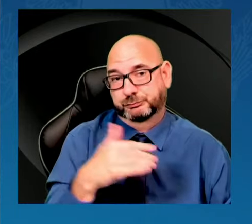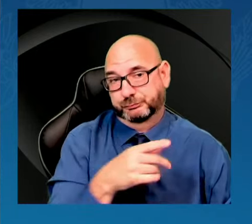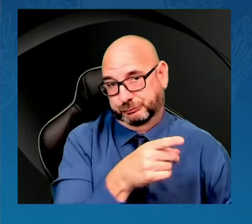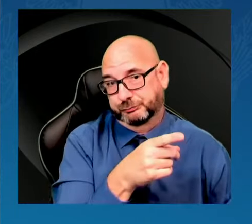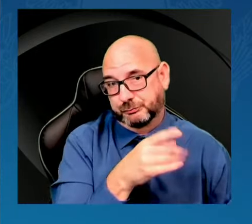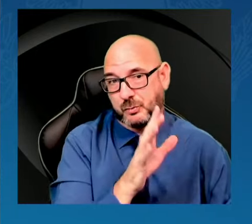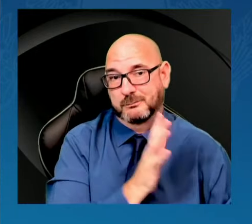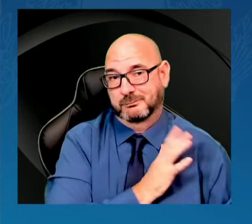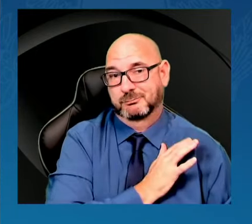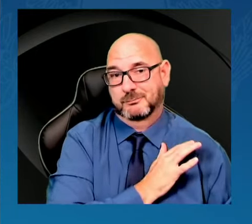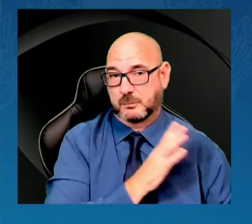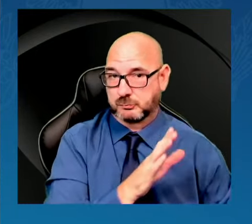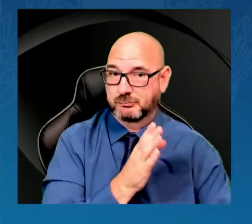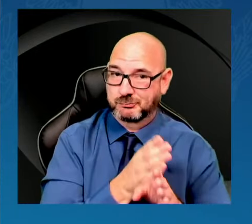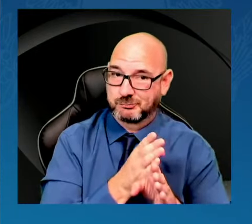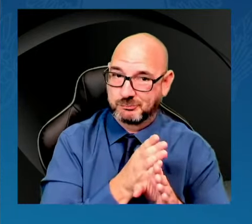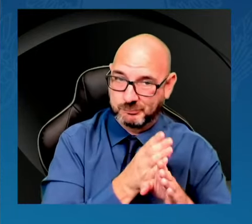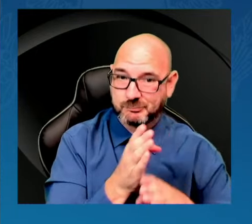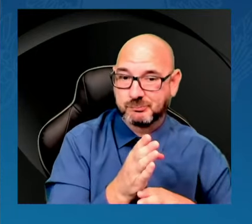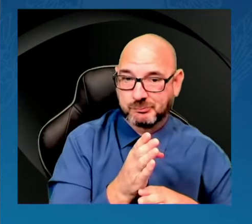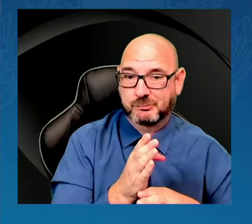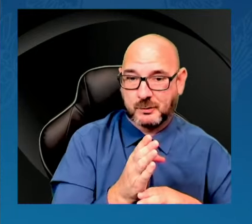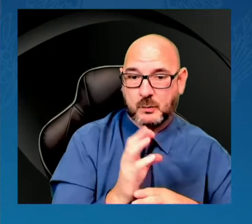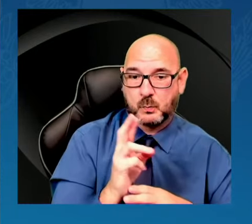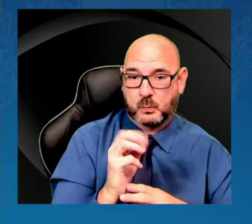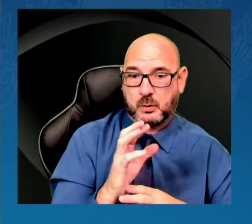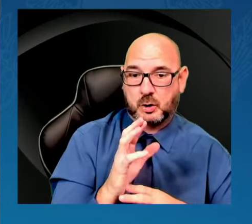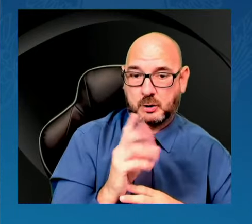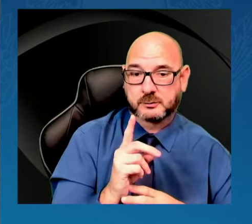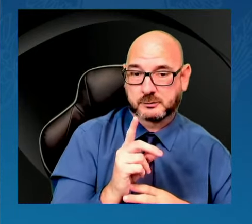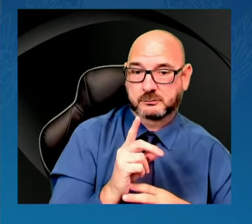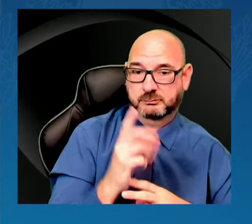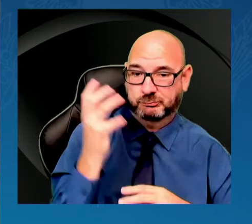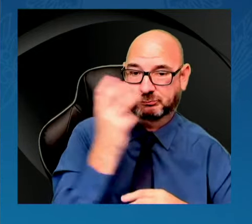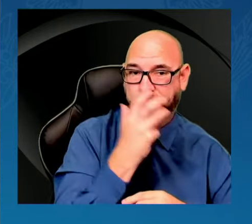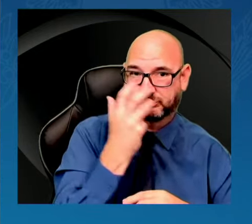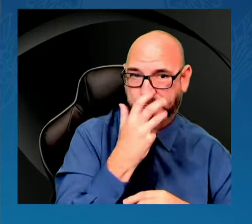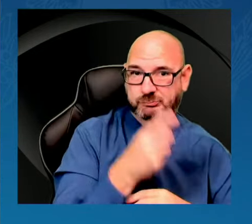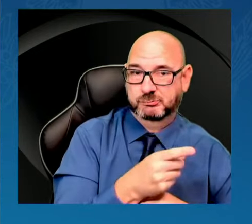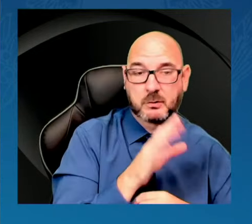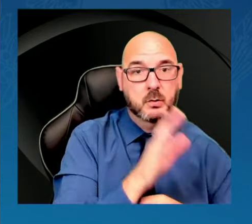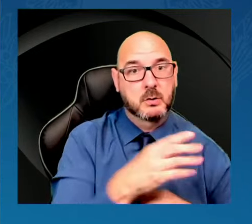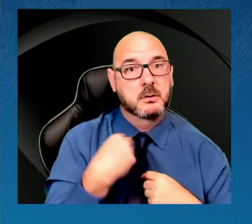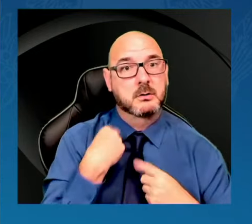The Vice President: -- and points of distinction, in terms of what you have done being the first in so many ways.